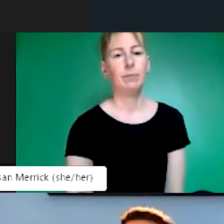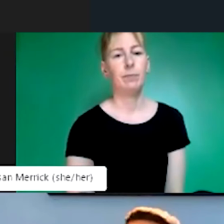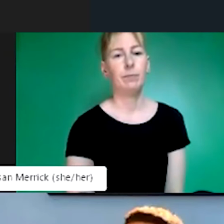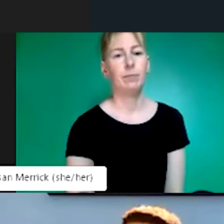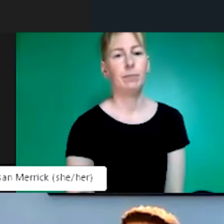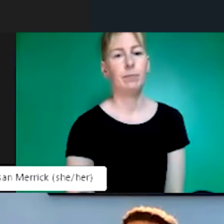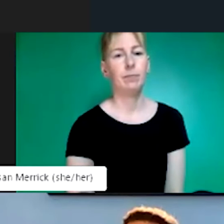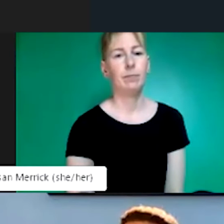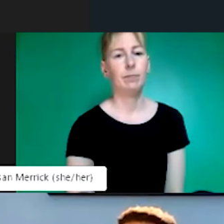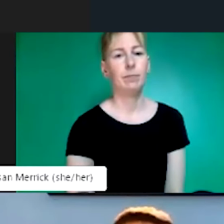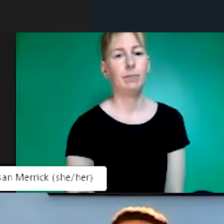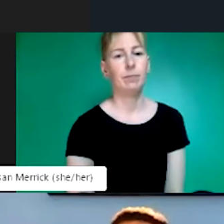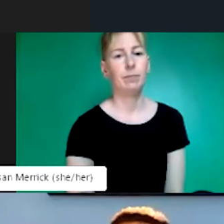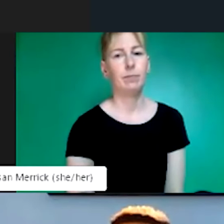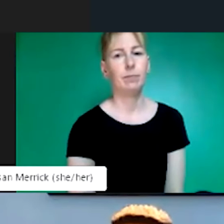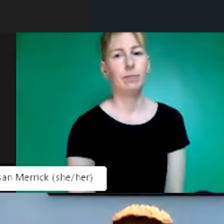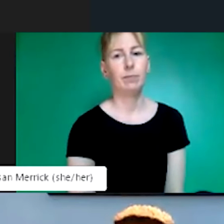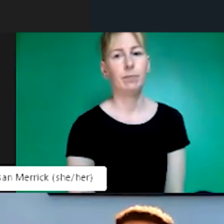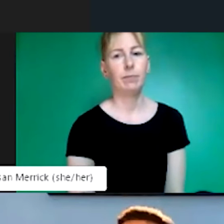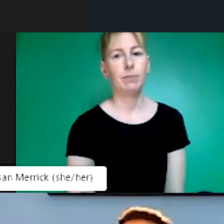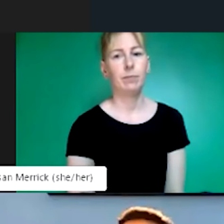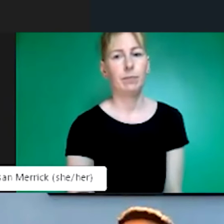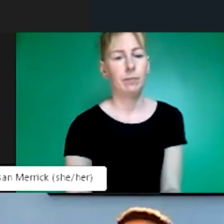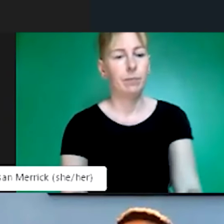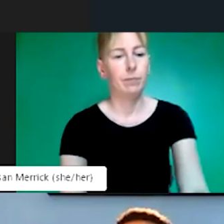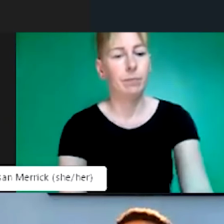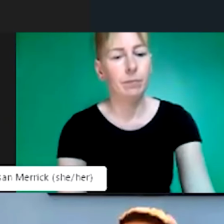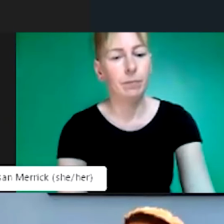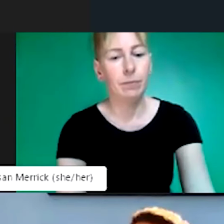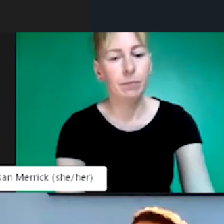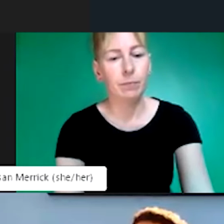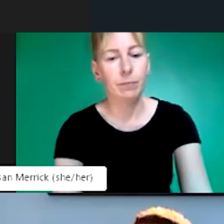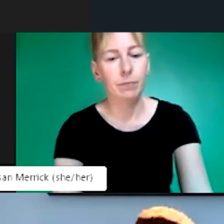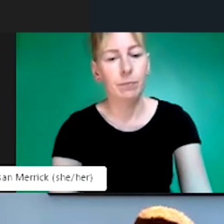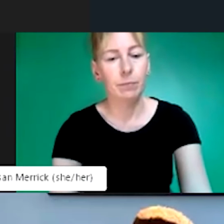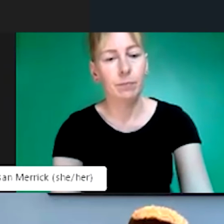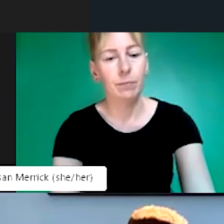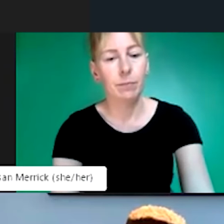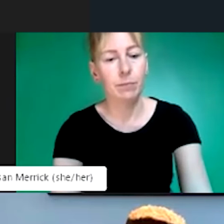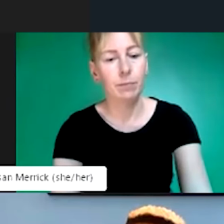terminologies and ways of things in the world. So for me, I keep on returning back to